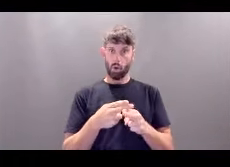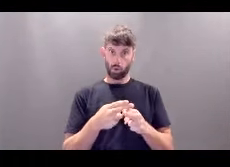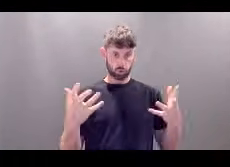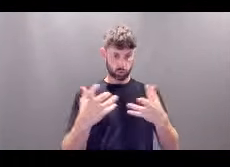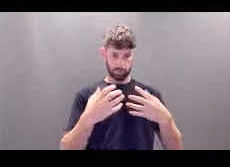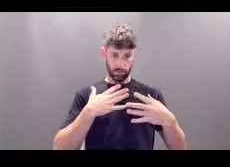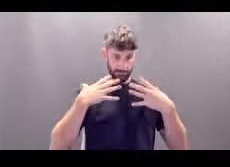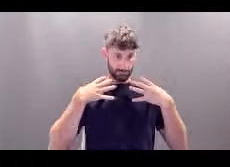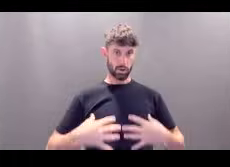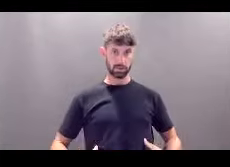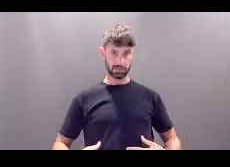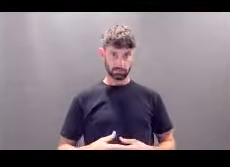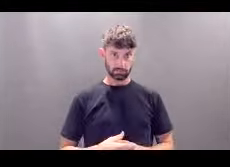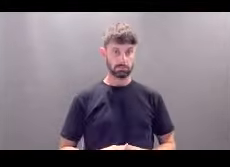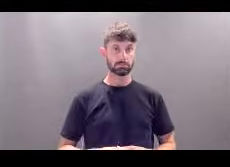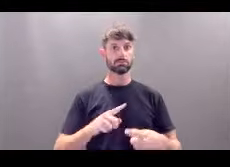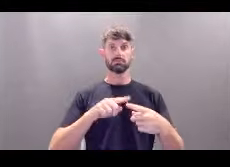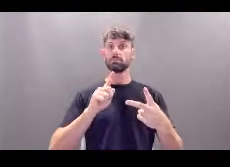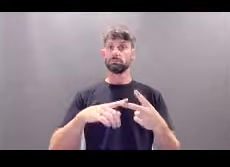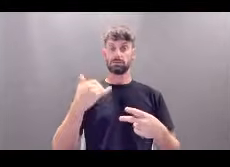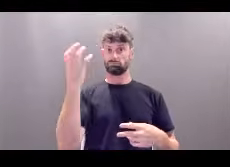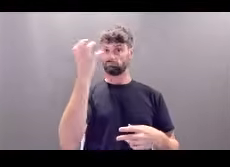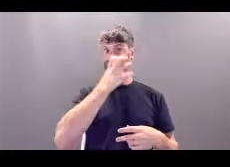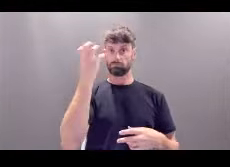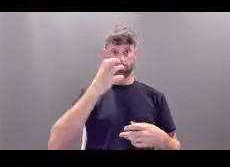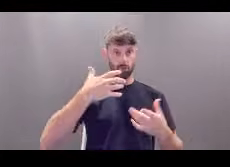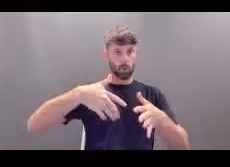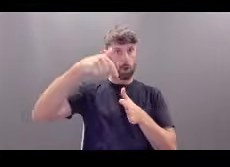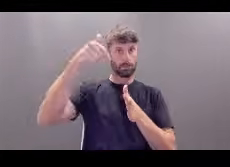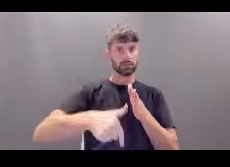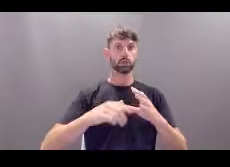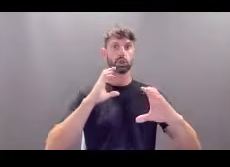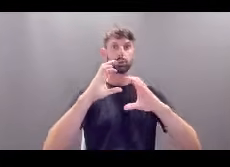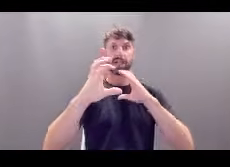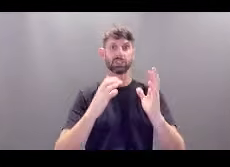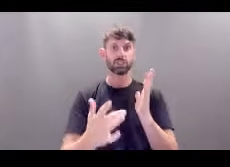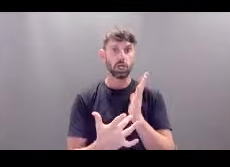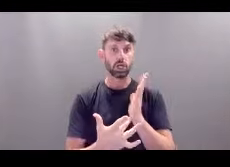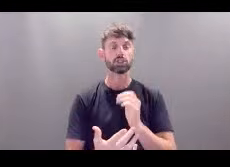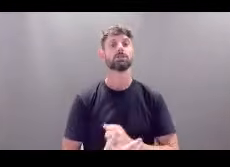some complex communication devices and many prosthetics.